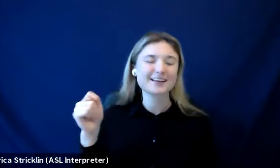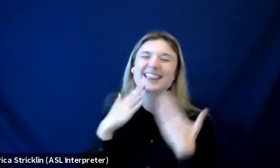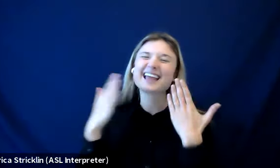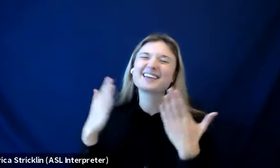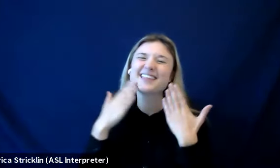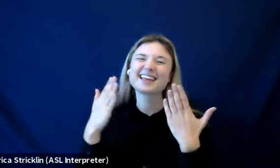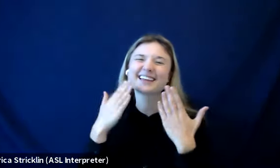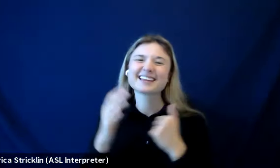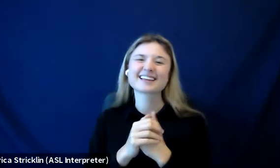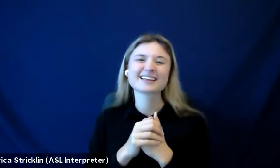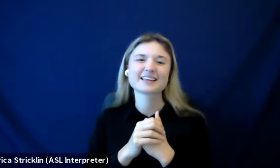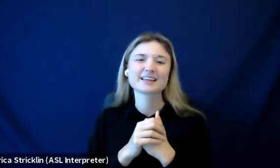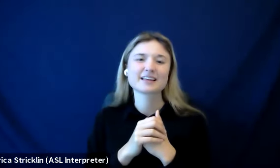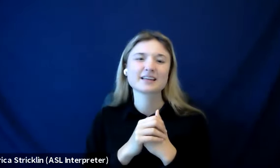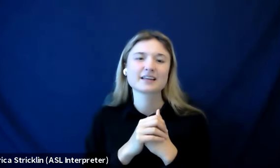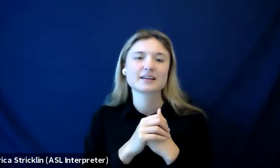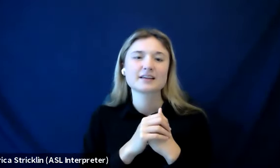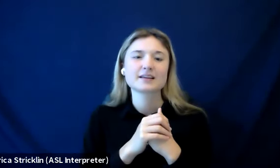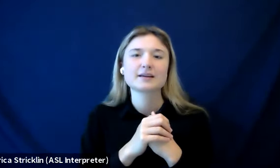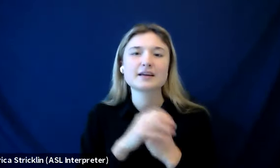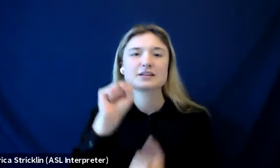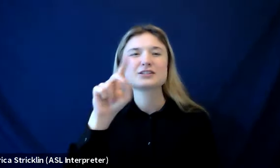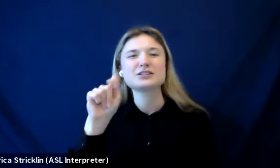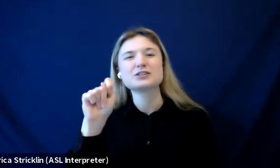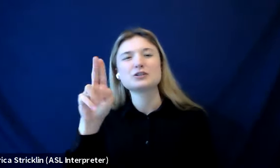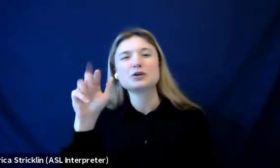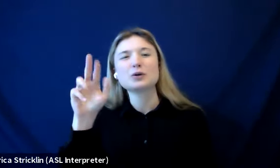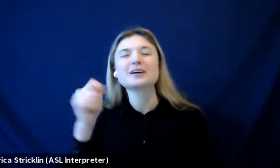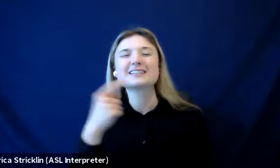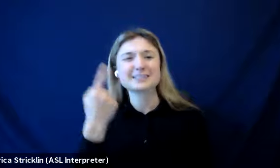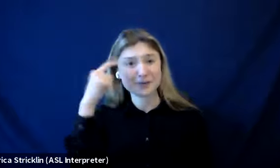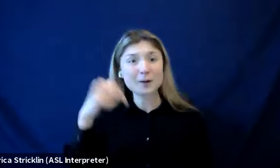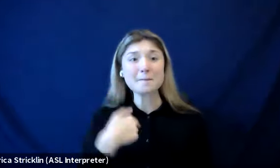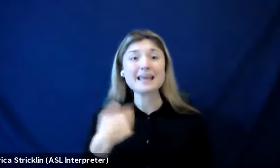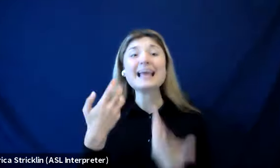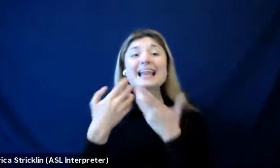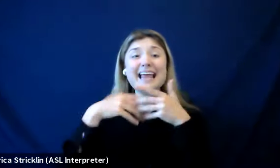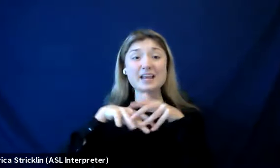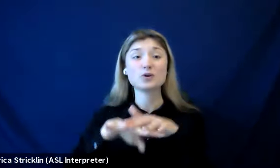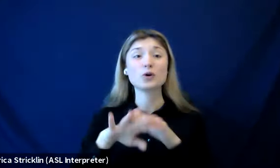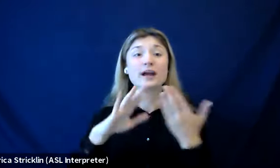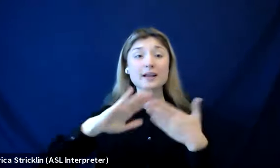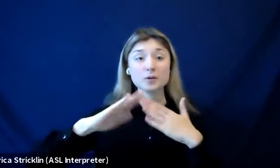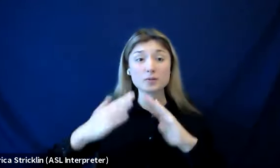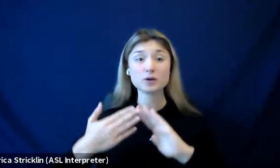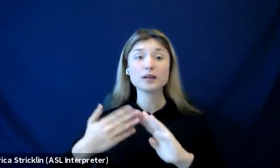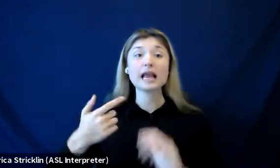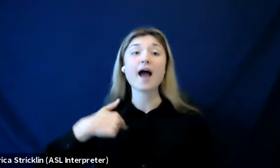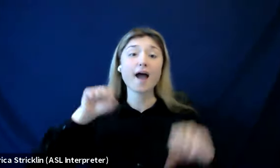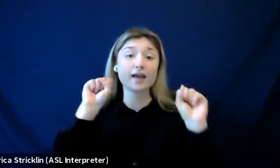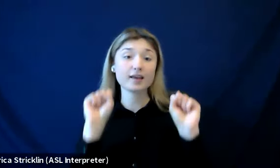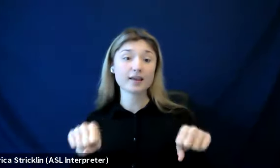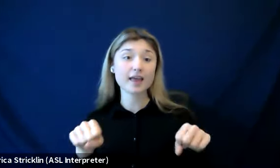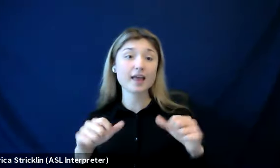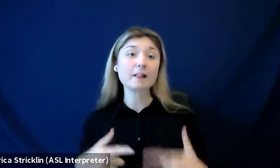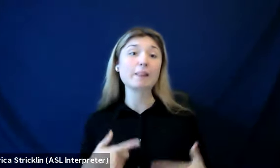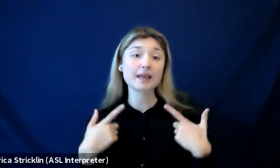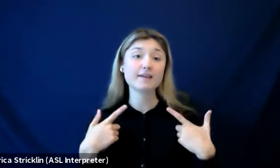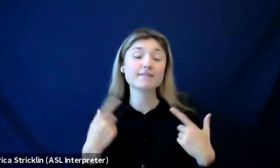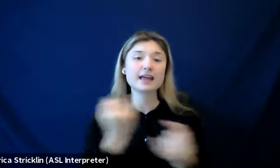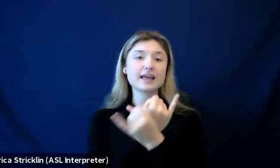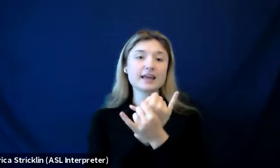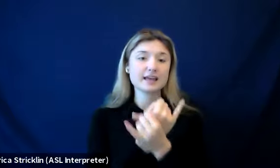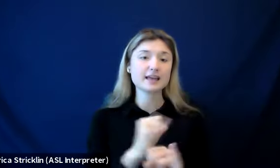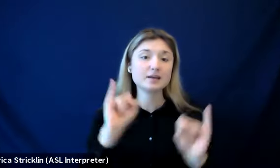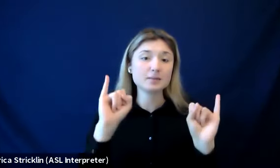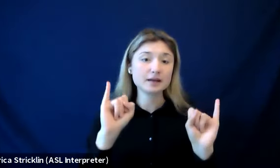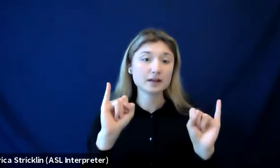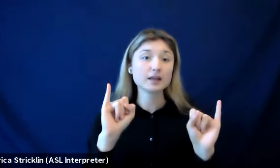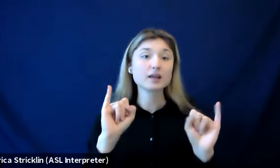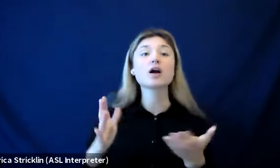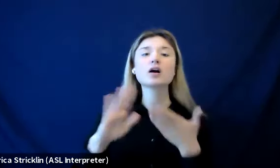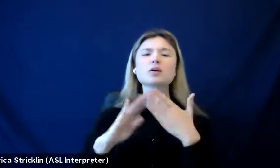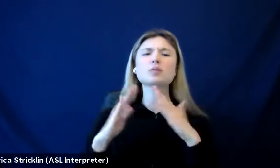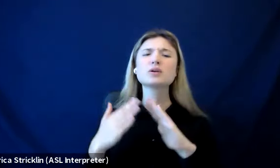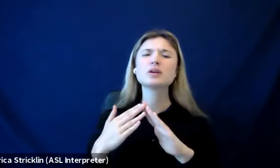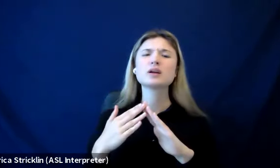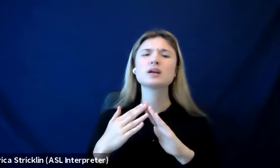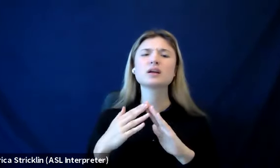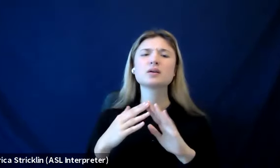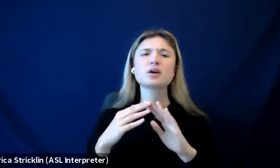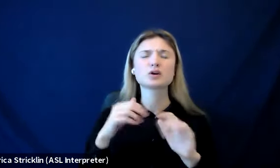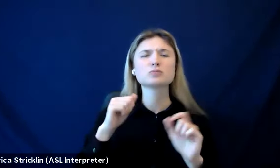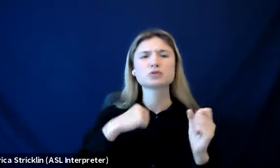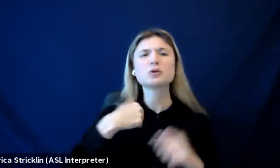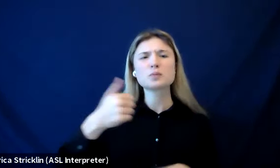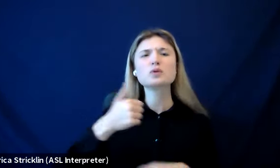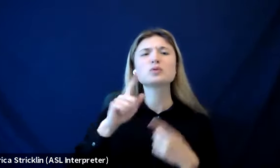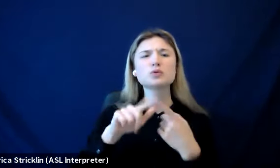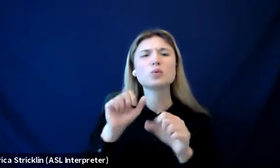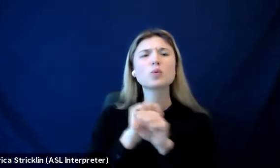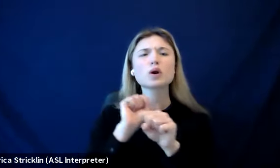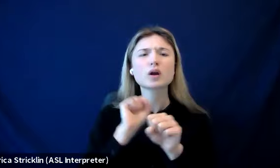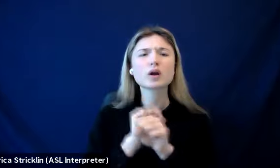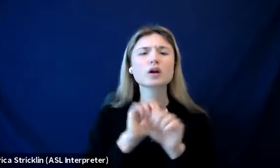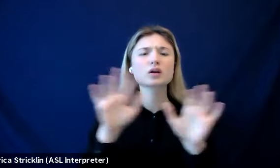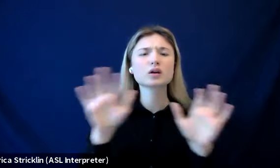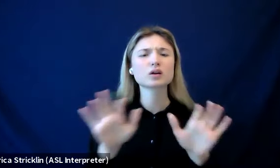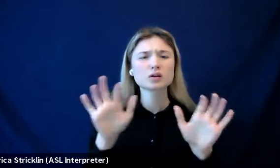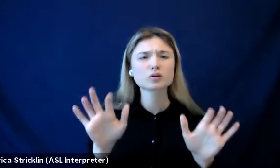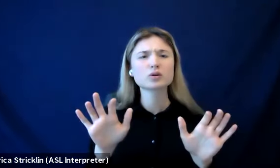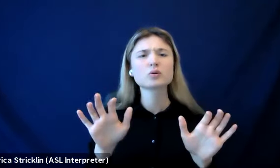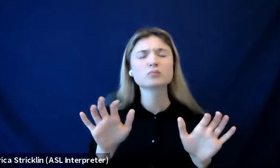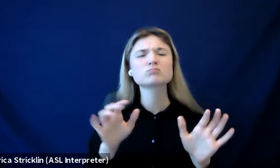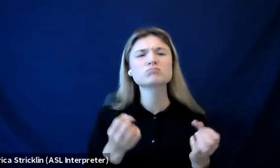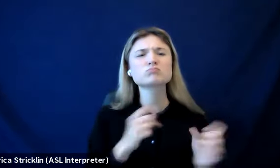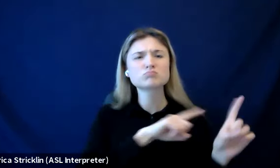For me it's integrated community where I can with independently commute to work and do a lot of things. Um.